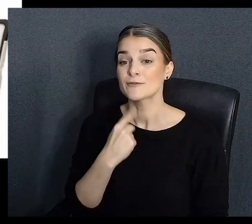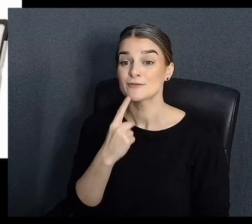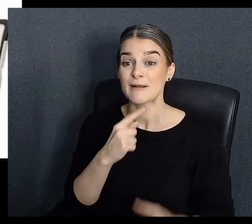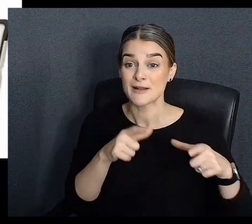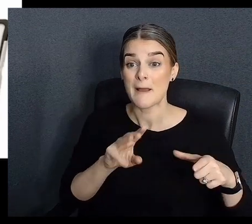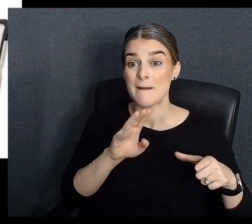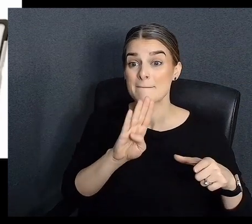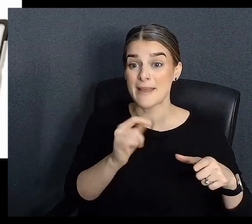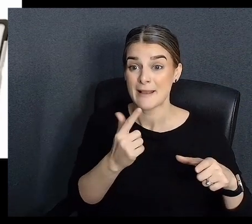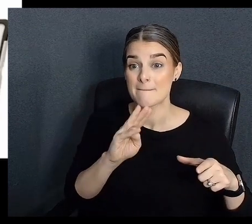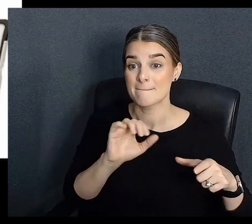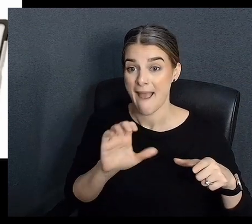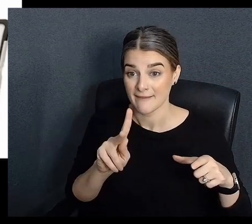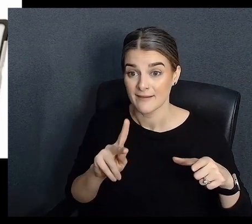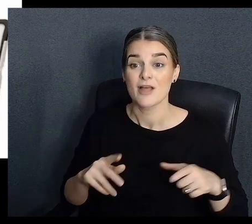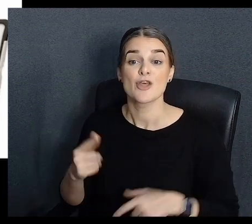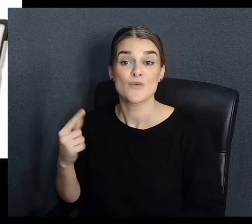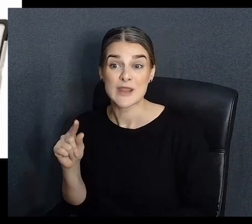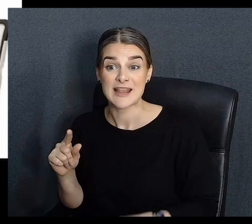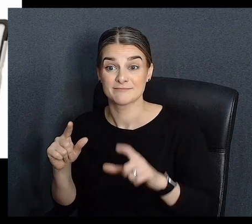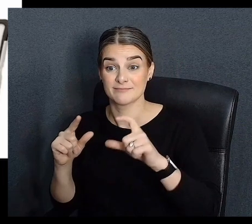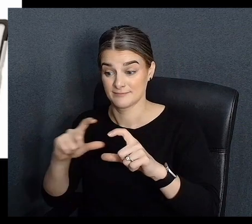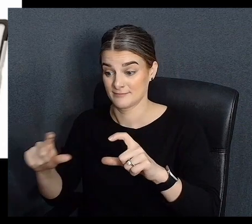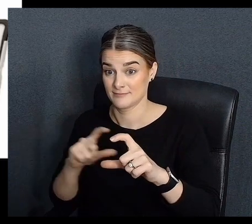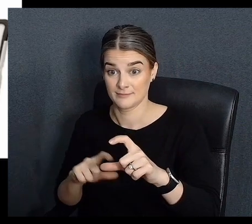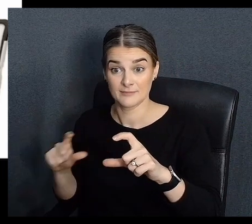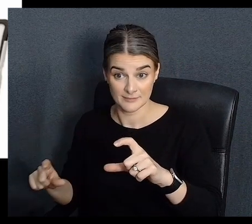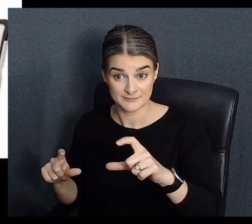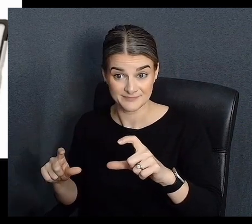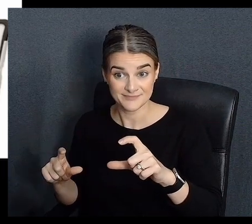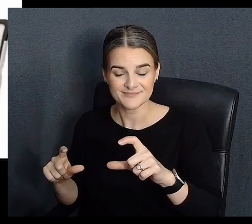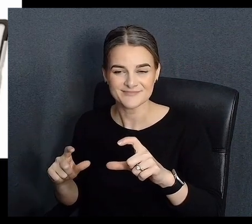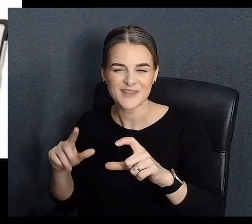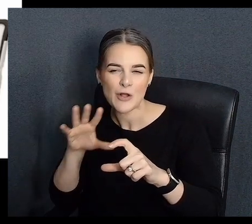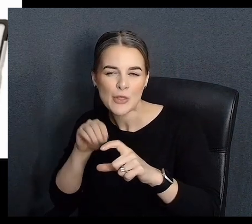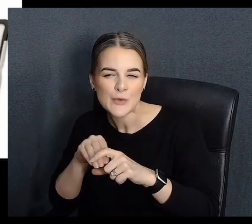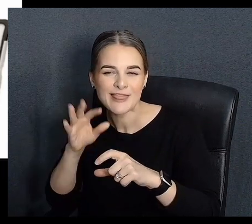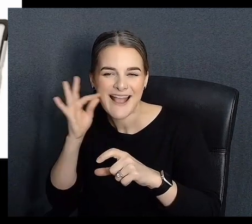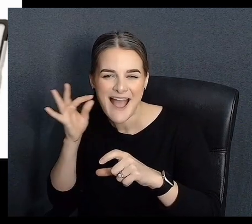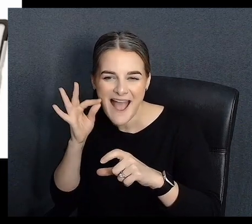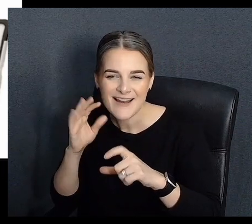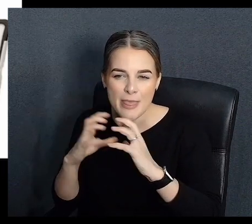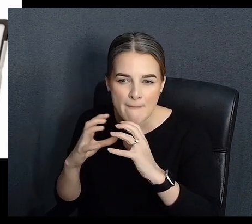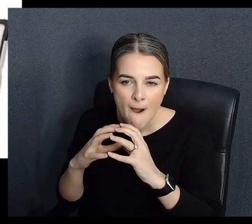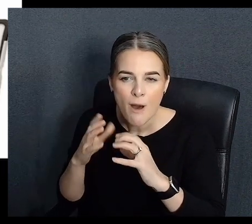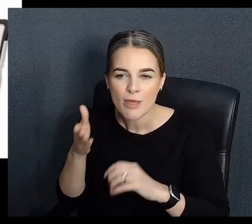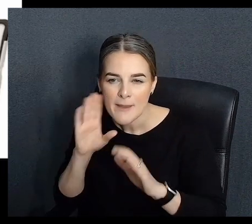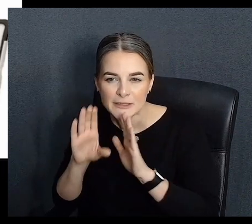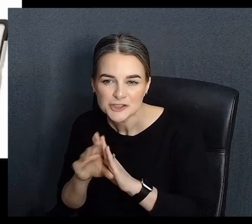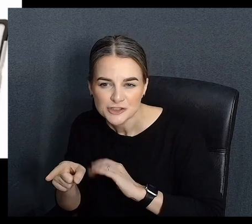And then the green device with the four images, including the cat and the ball, this